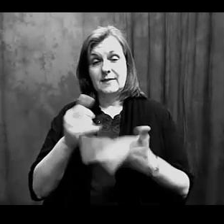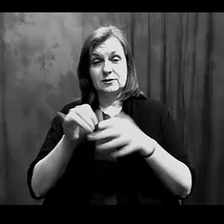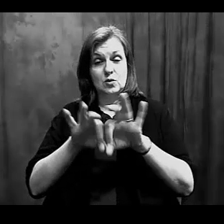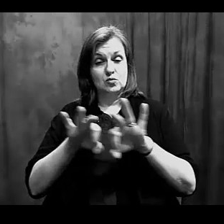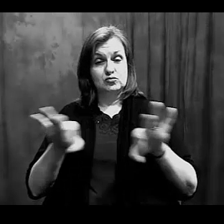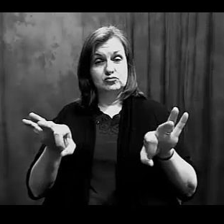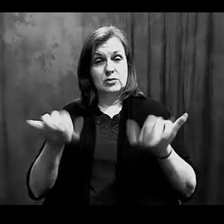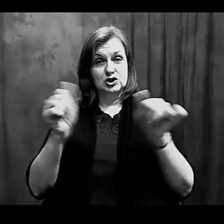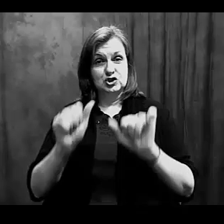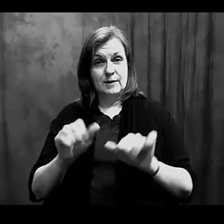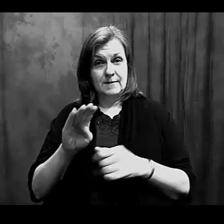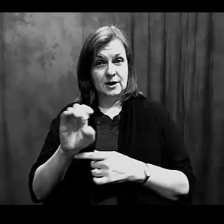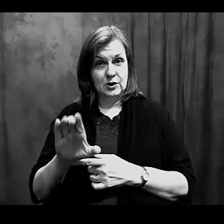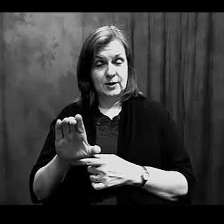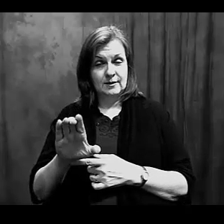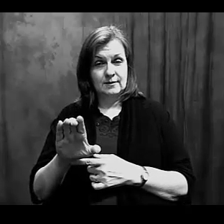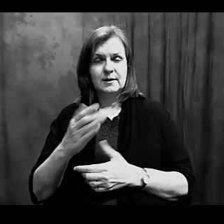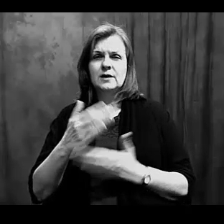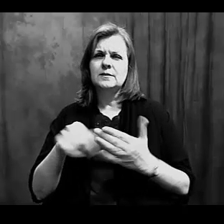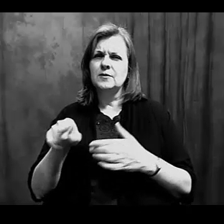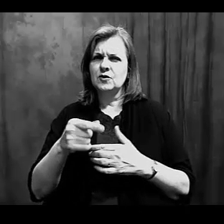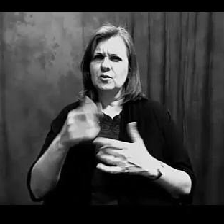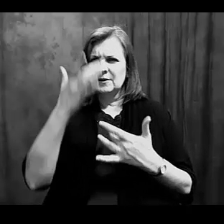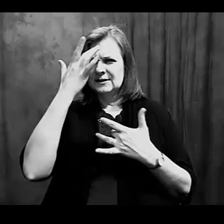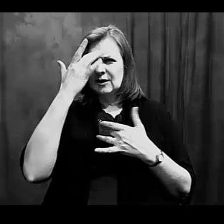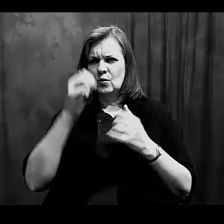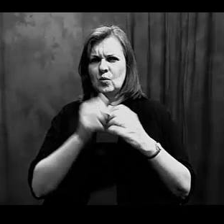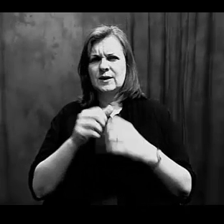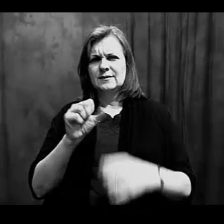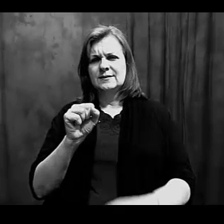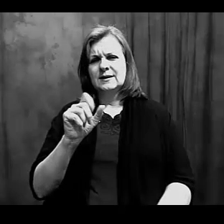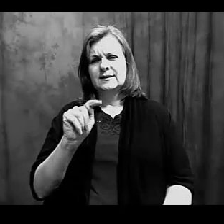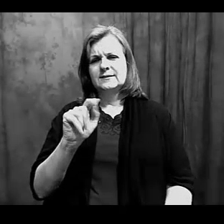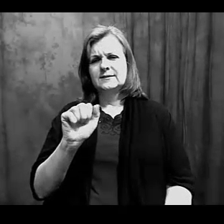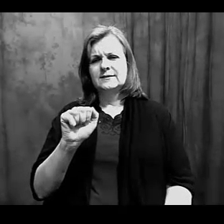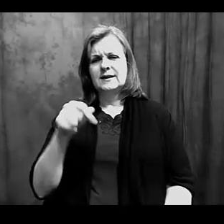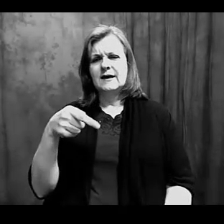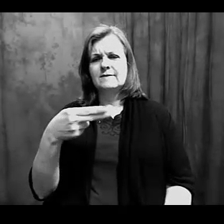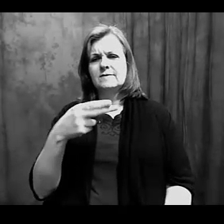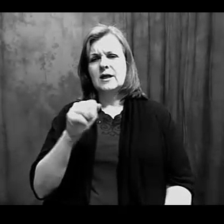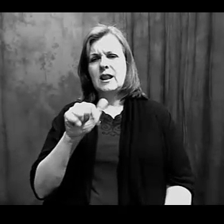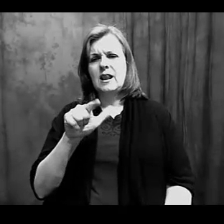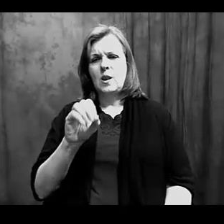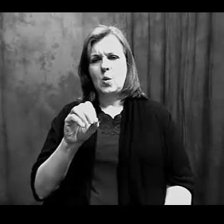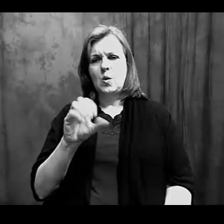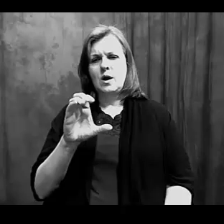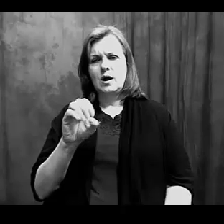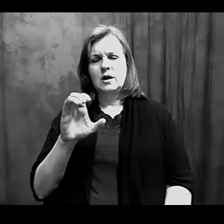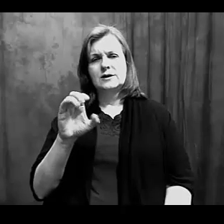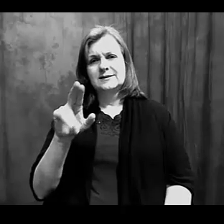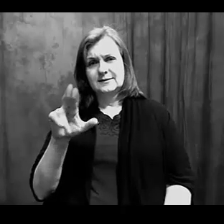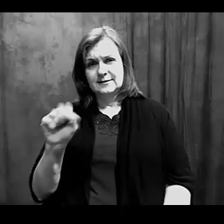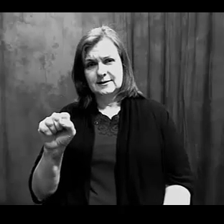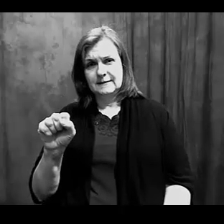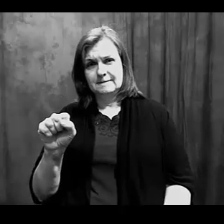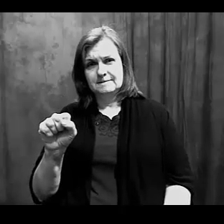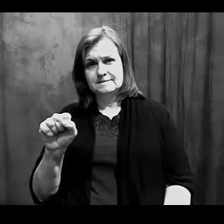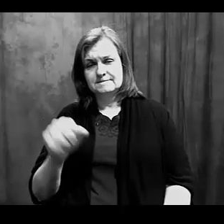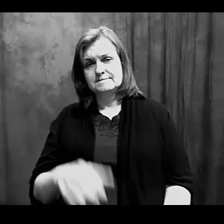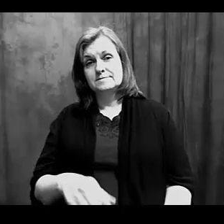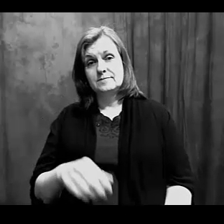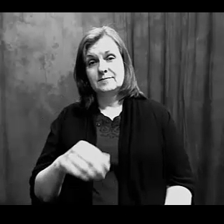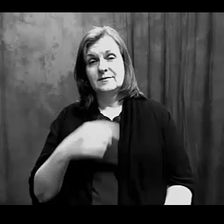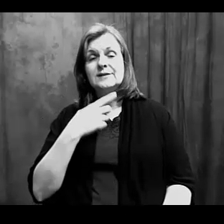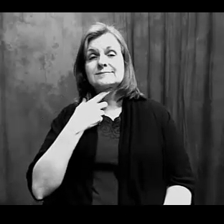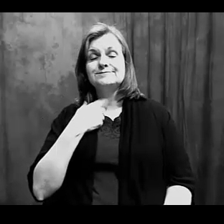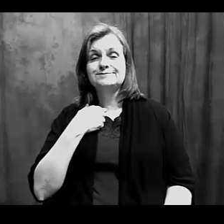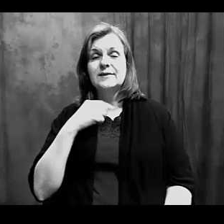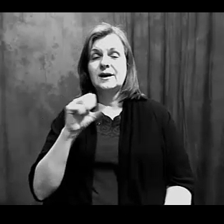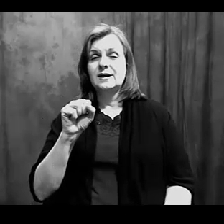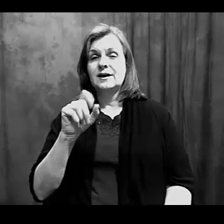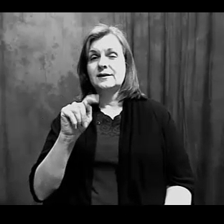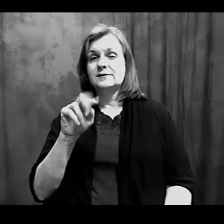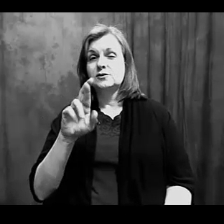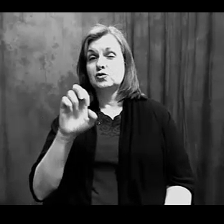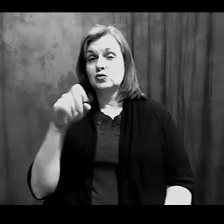so a bacillus would be a rod shape some of you may have had staphylococcus